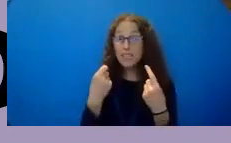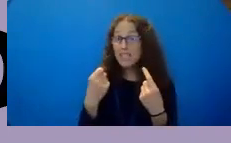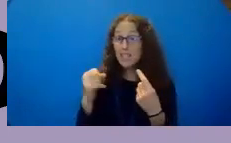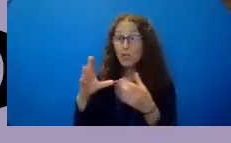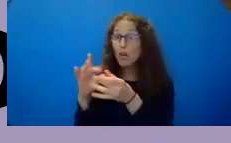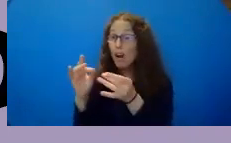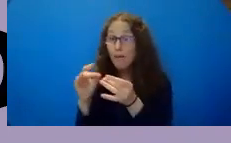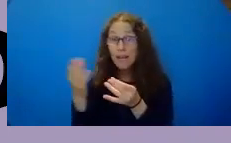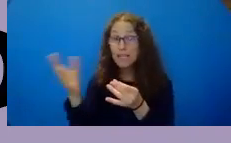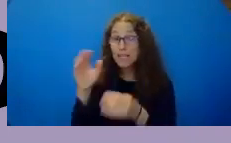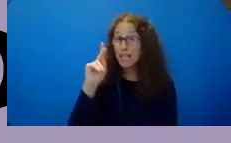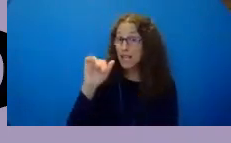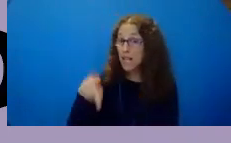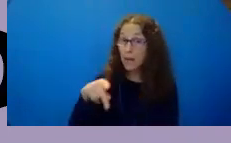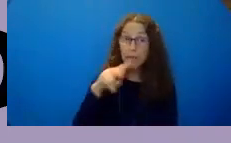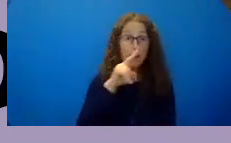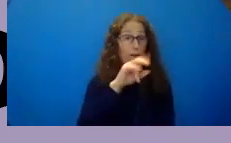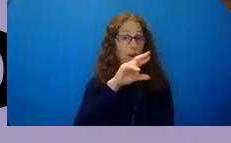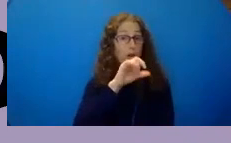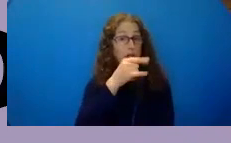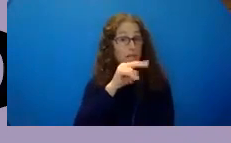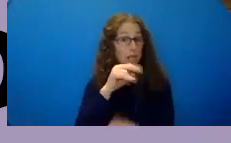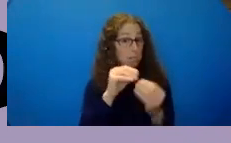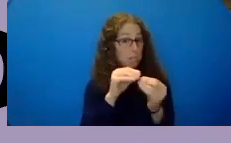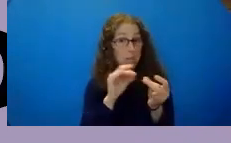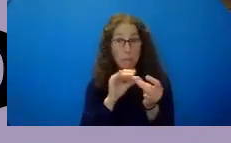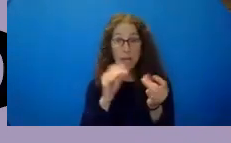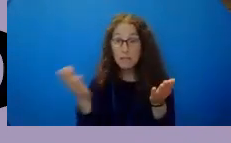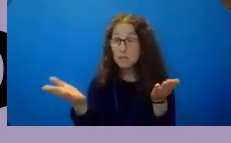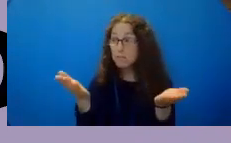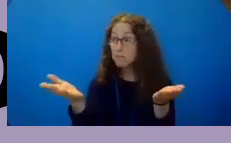TO THOSE QUESTIONS WE HAVE RECEIVED ON THE ZOOM GRANTS PORTAL AS WELL SO EVERYONE HAS EQUAL ACCESS TO THAT